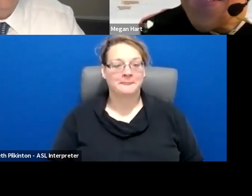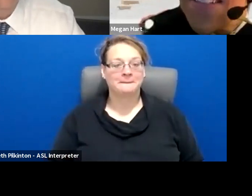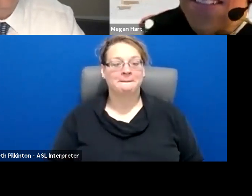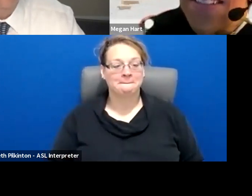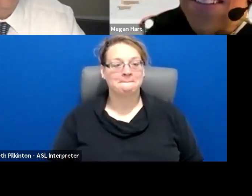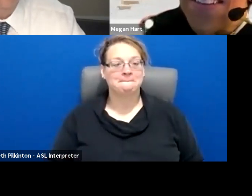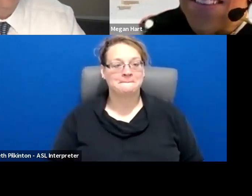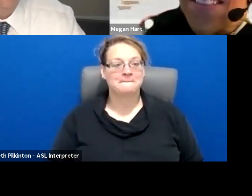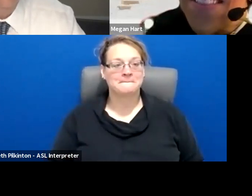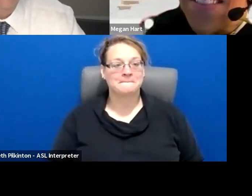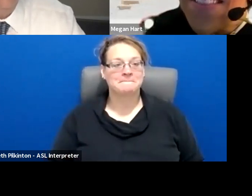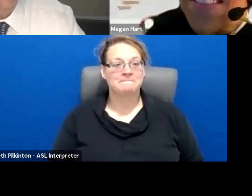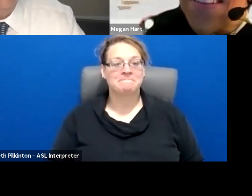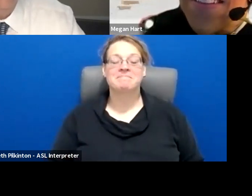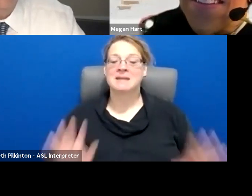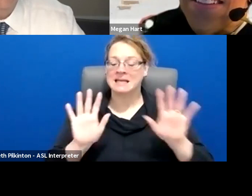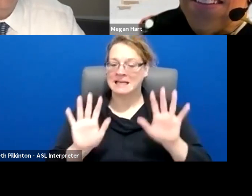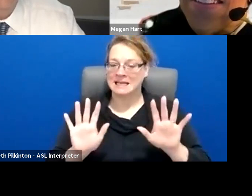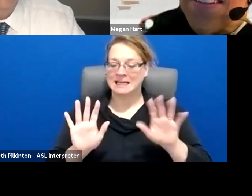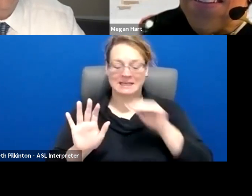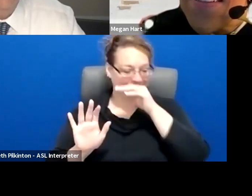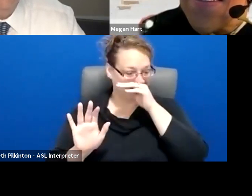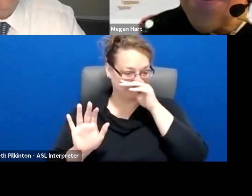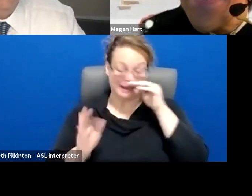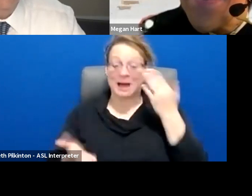Nothing yet.